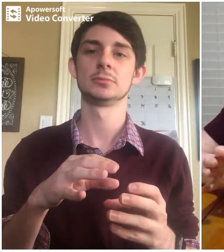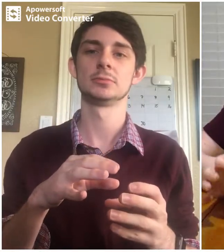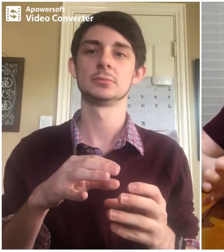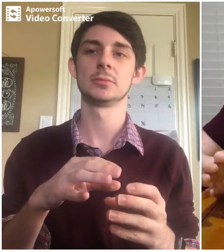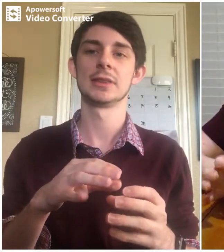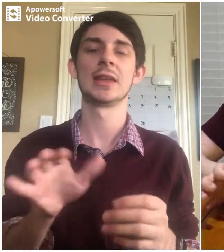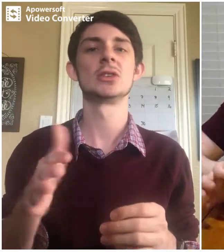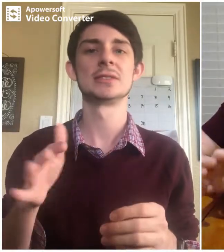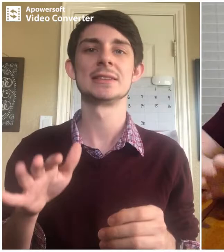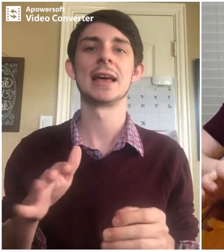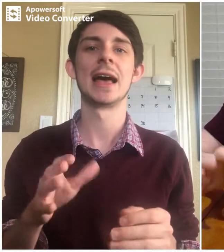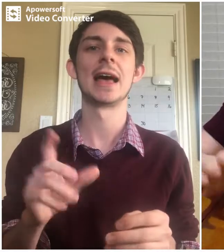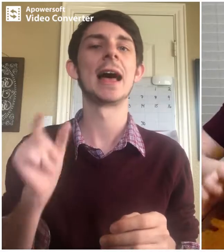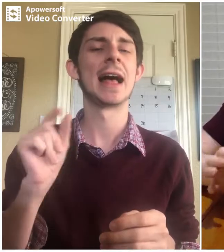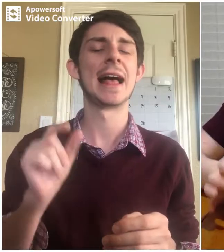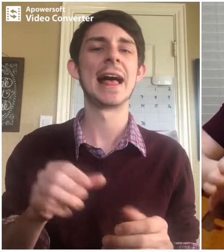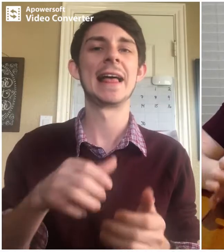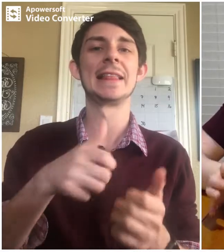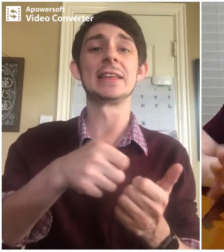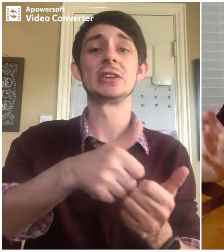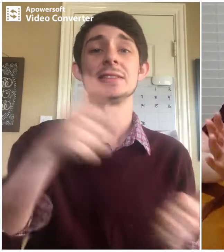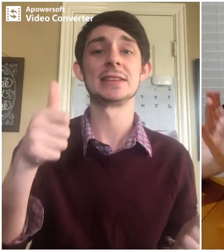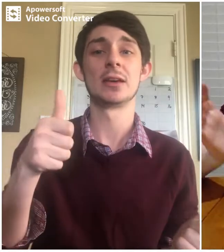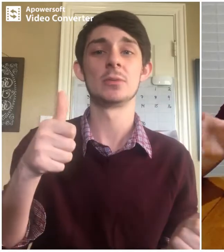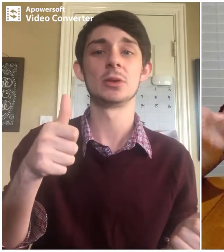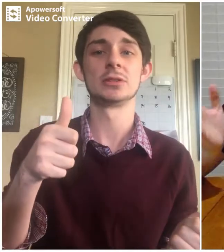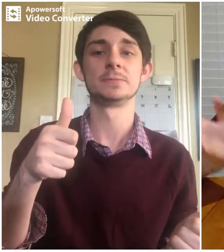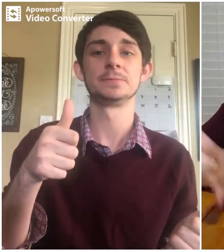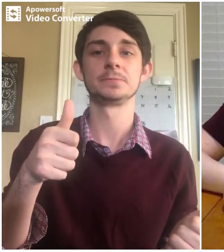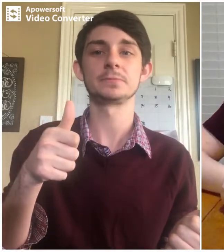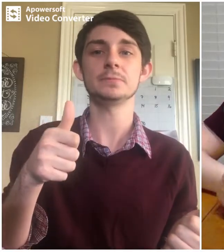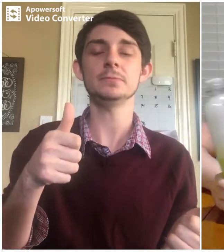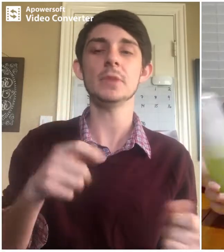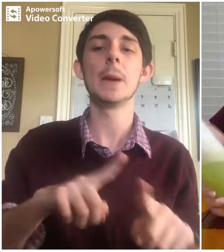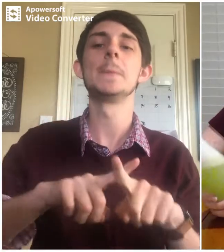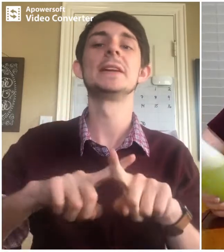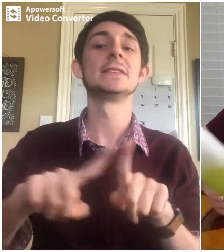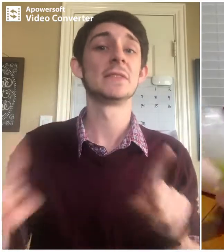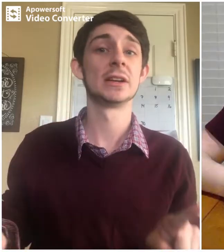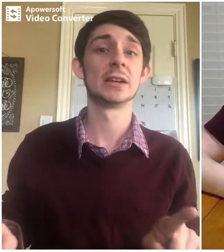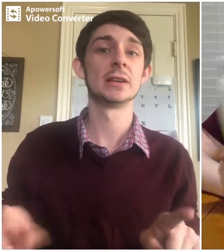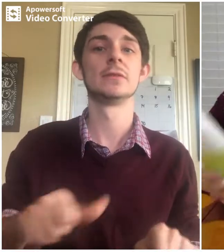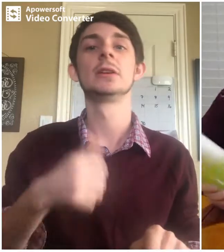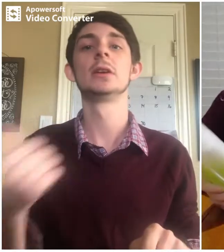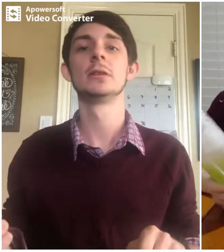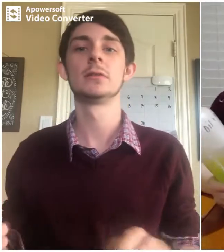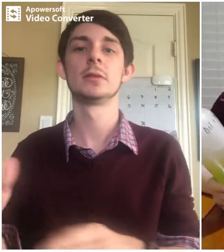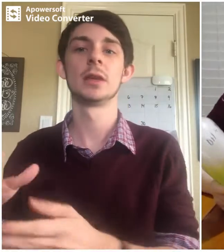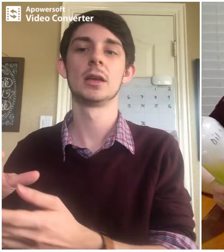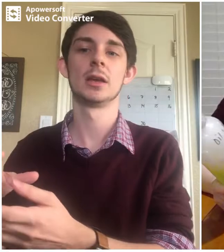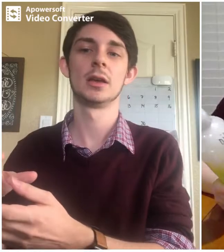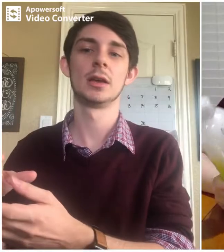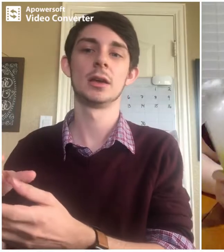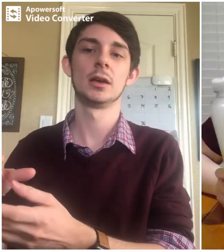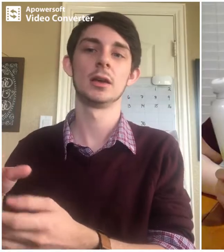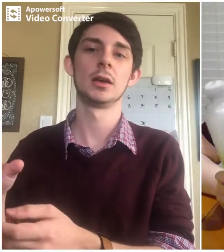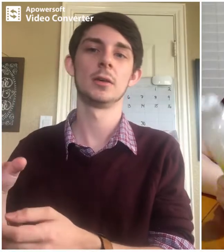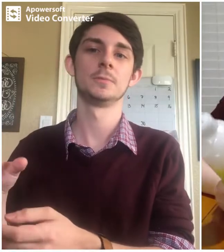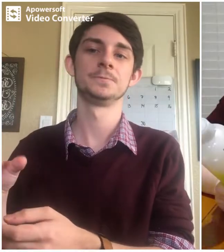more detergent you can see the separation will go down with time. So the last thing that I wanted to bring up is science experiments can be